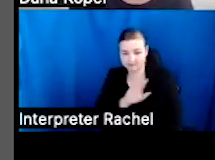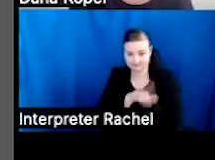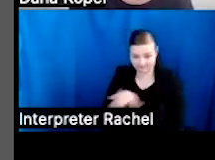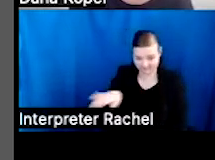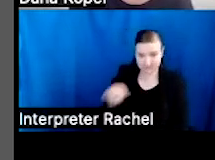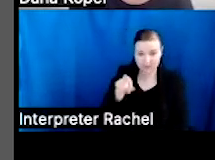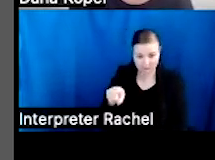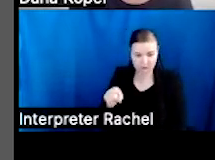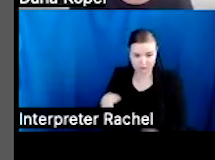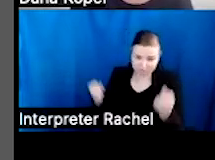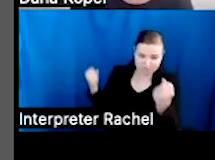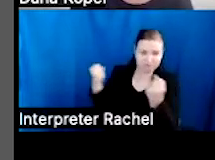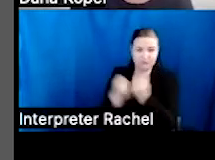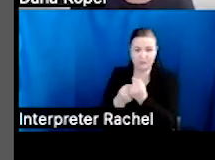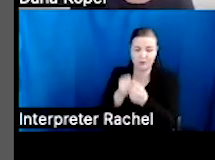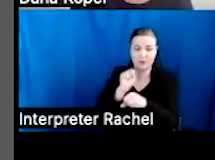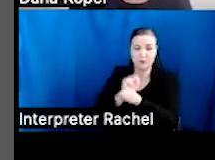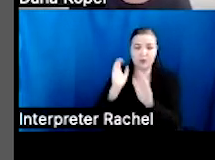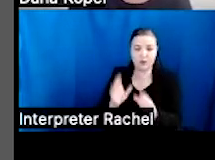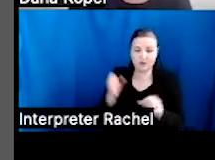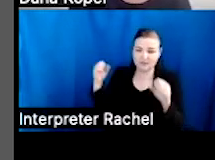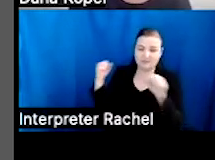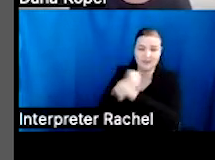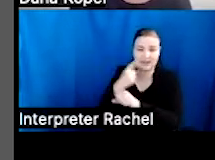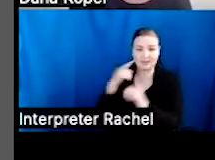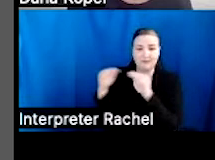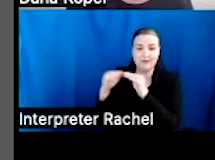support our fight for a fair contract, or you cross the picket line and side with management,